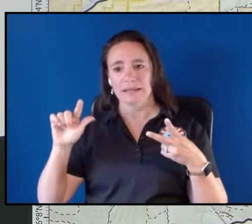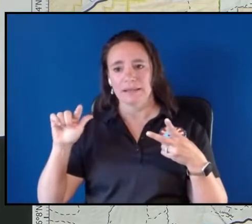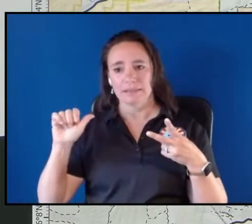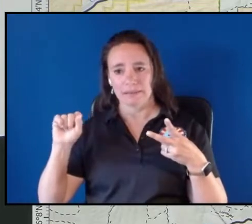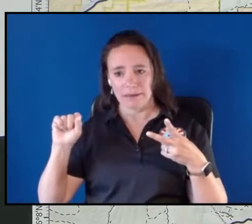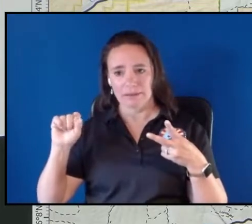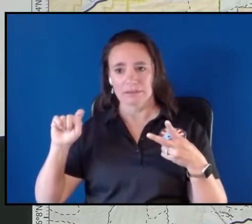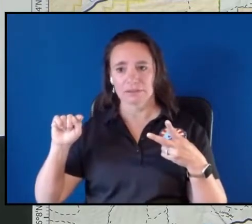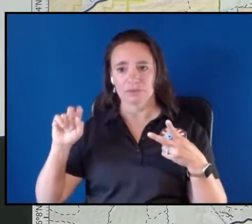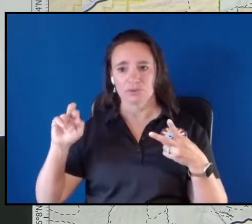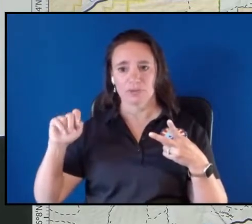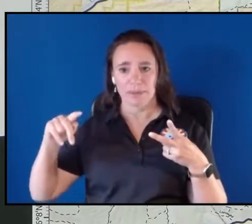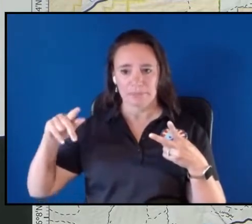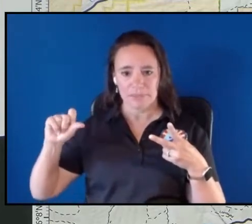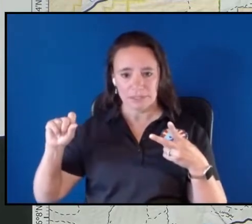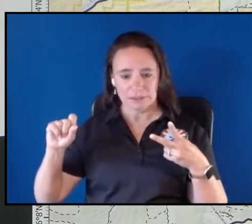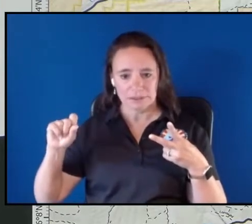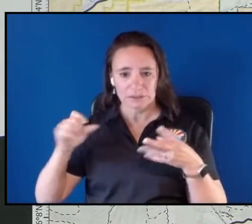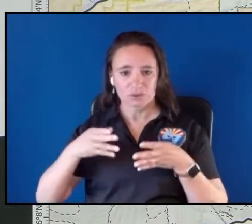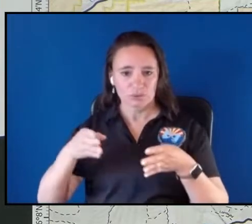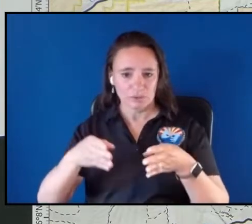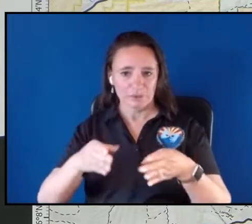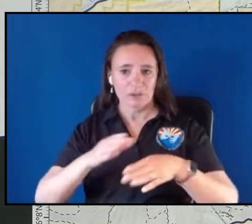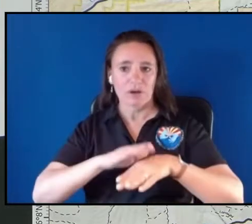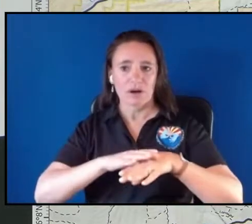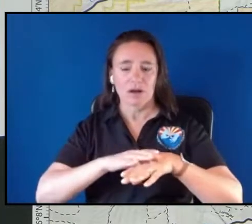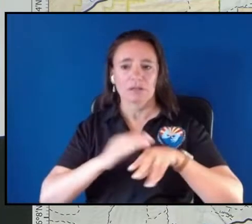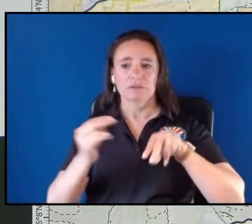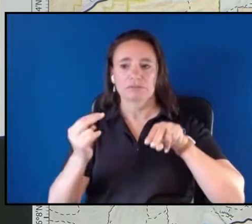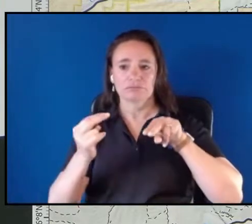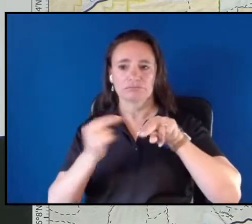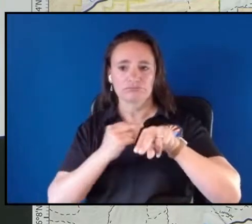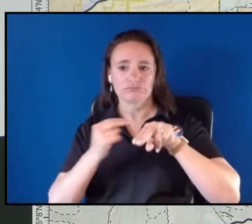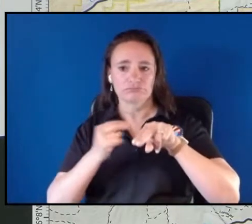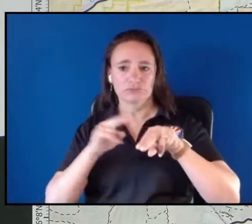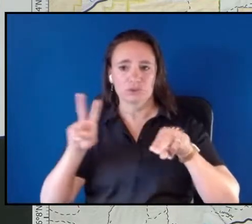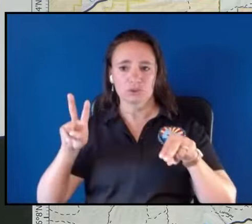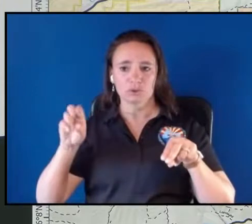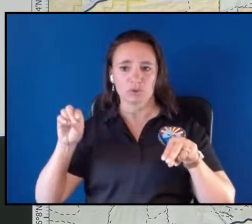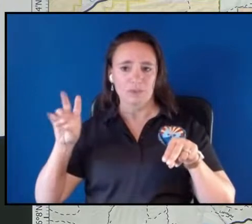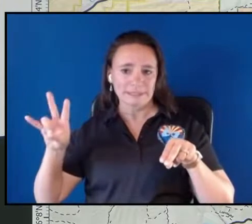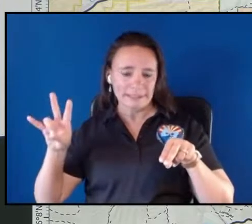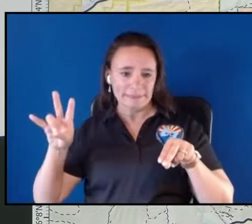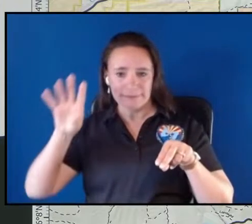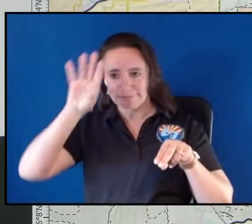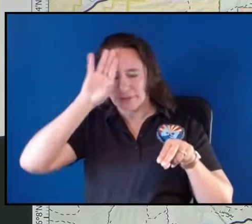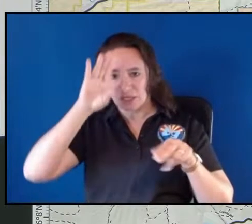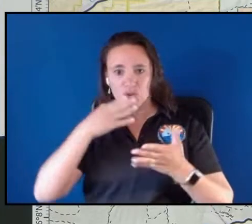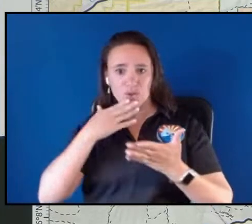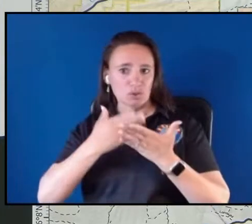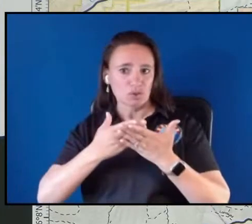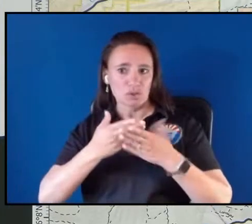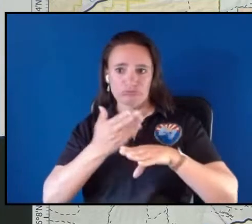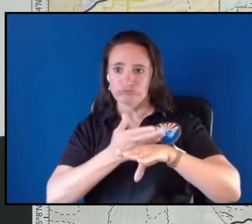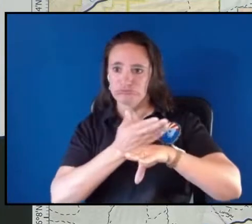forest road 207. Crews made good progress in there. Getting that contingency line in yesterday.